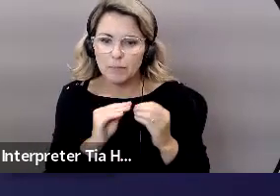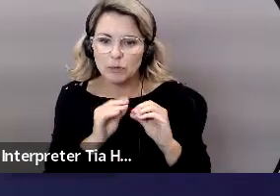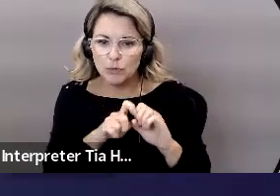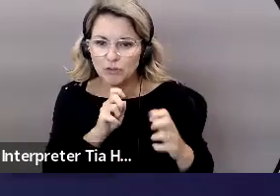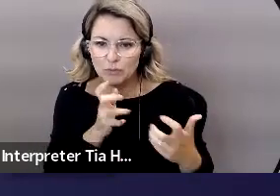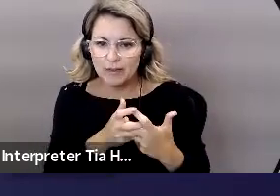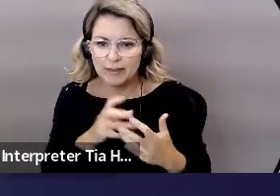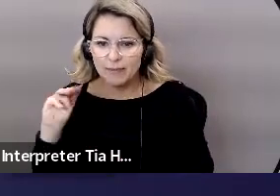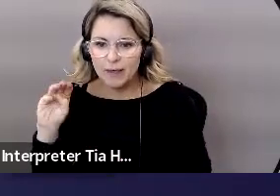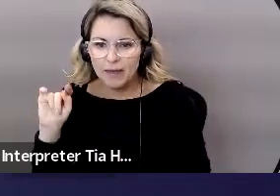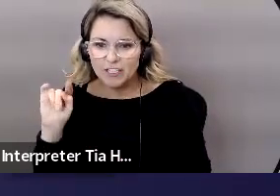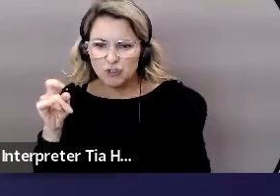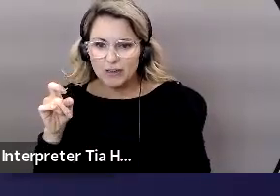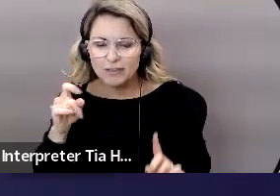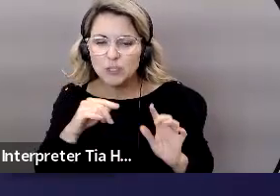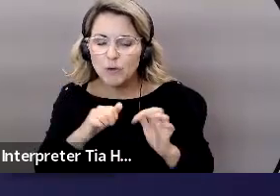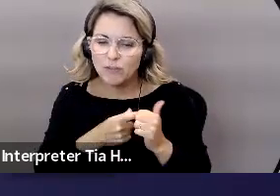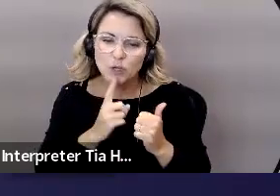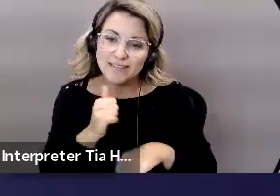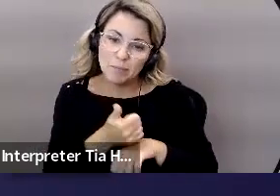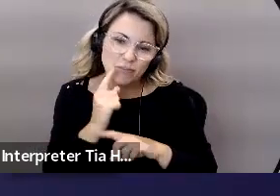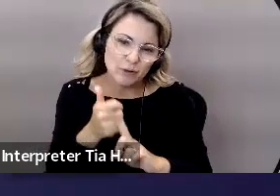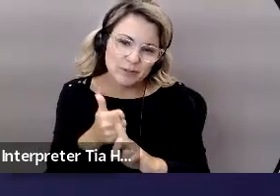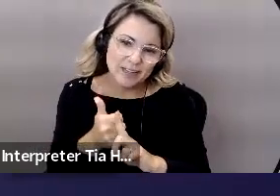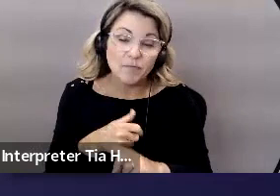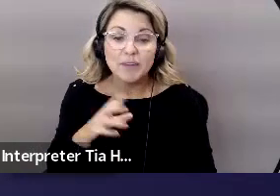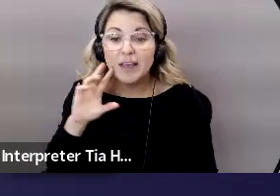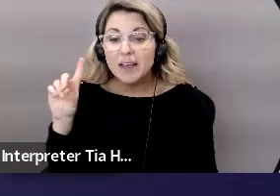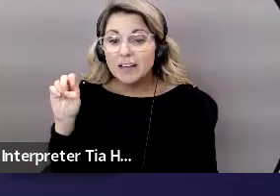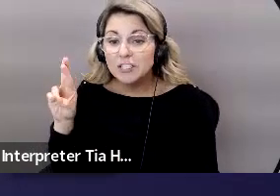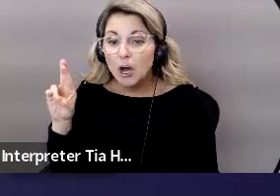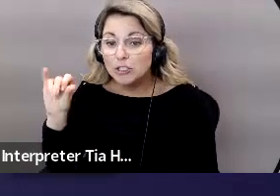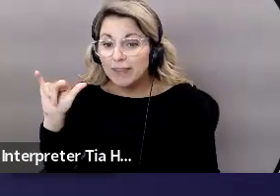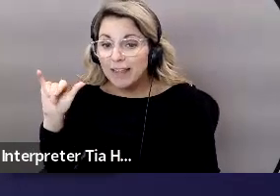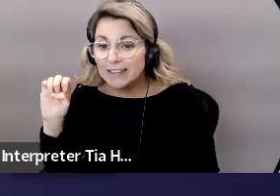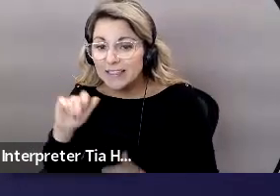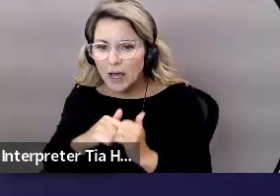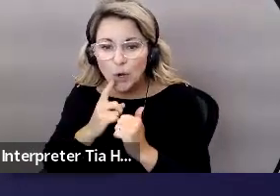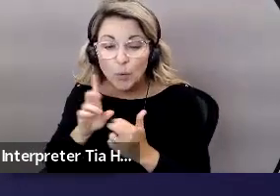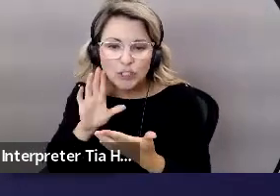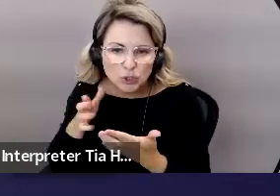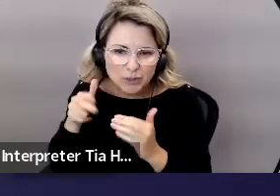really, for yourself. Dr. Leslie, I don't want to short change this discussion but I want to get to